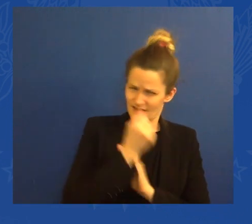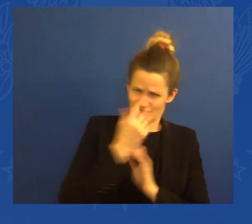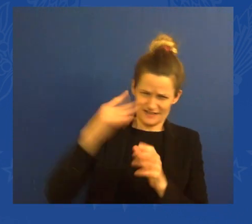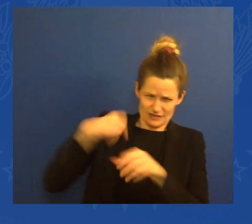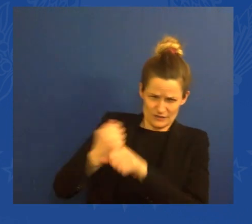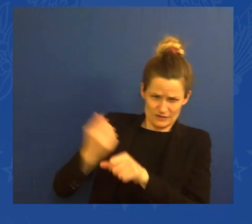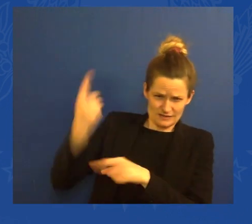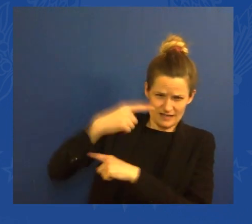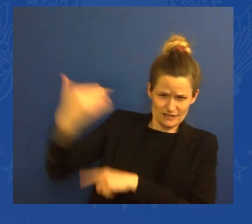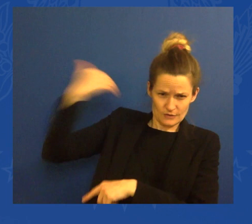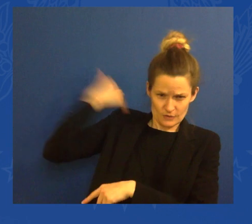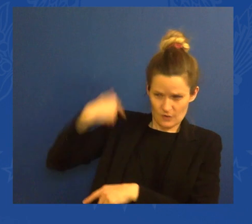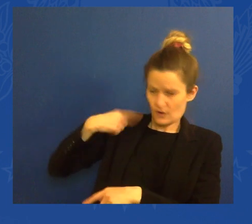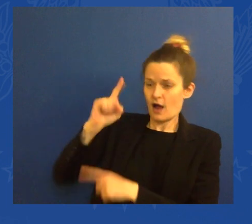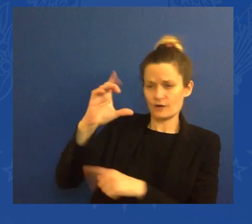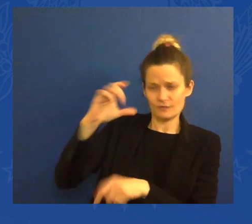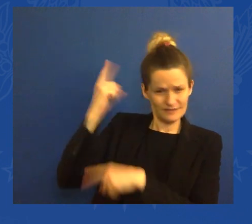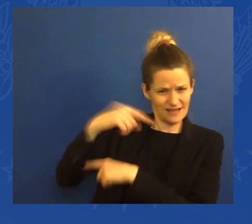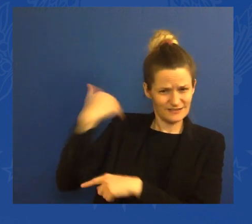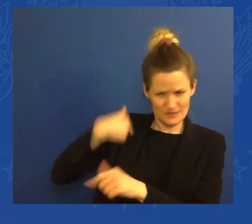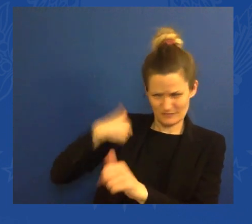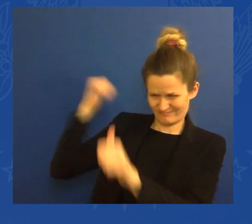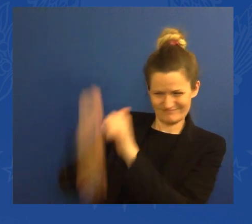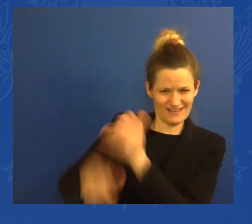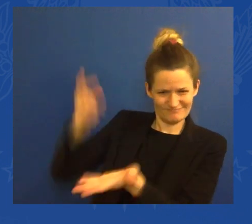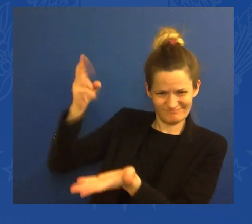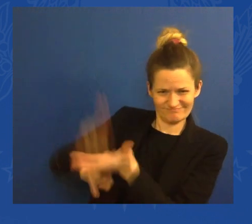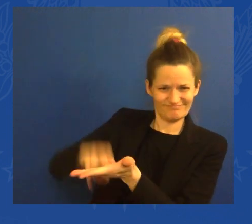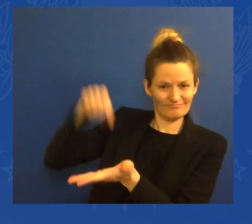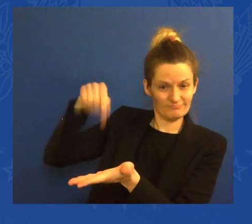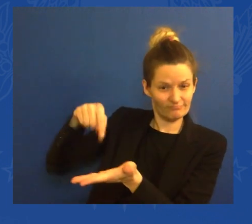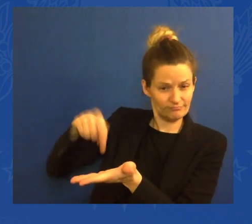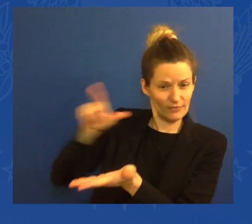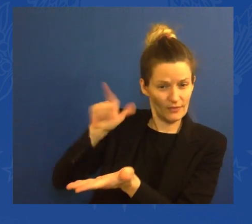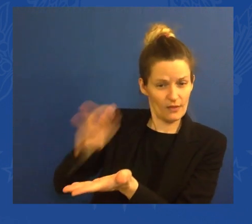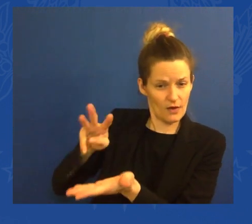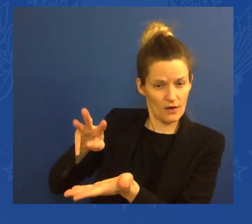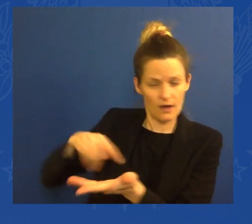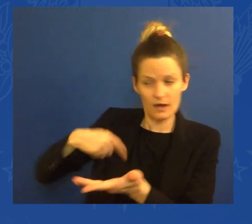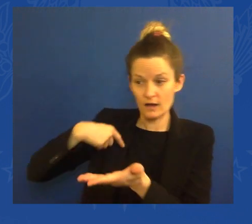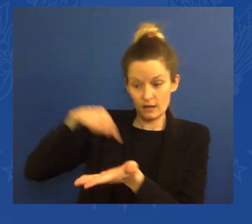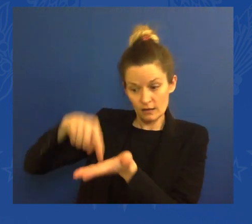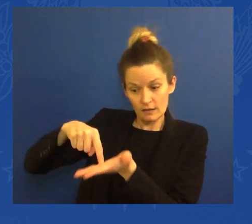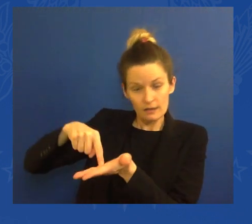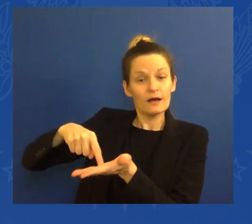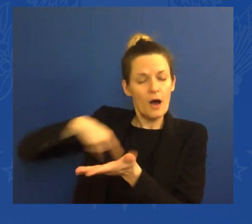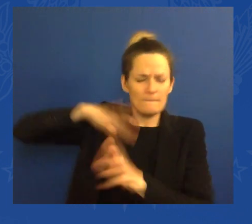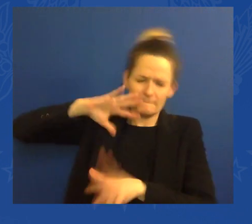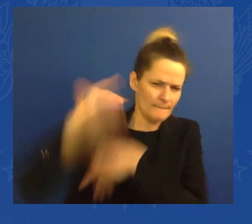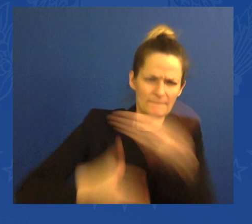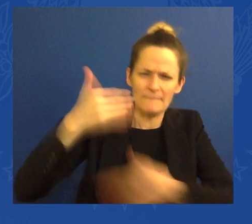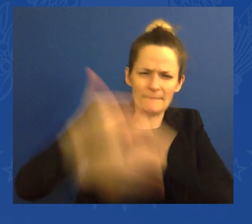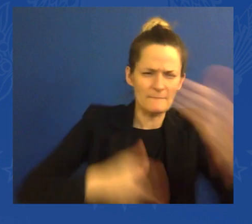we hit the ground running, announcing $100 billion in new investments to create jobs